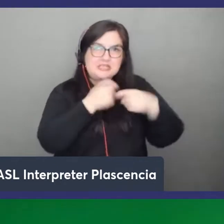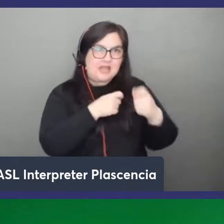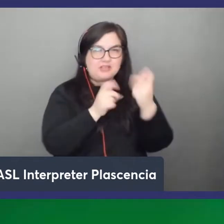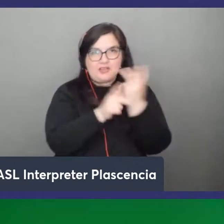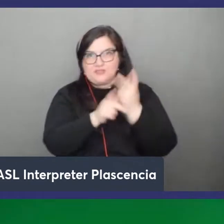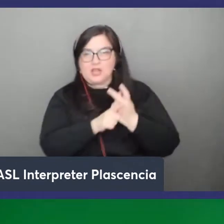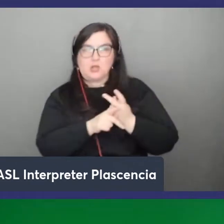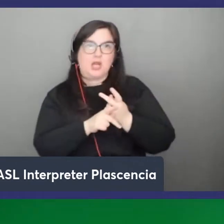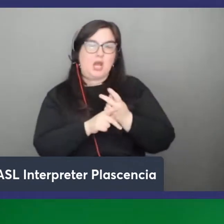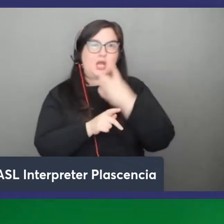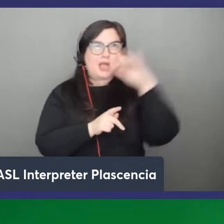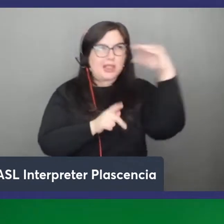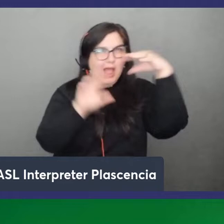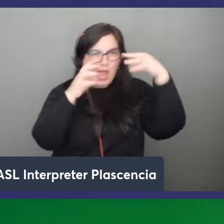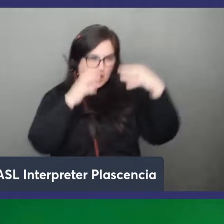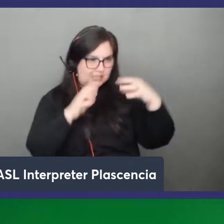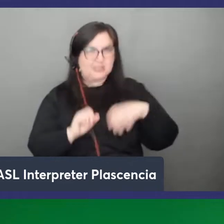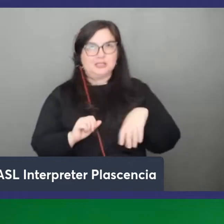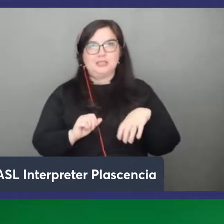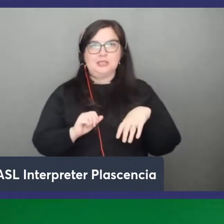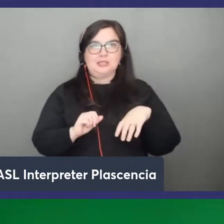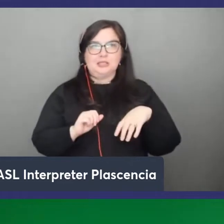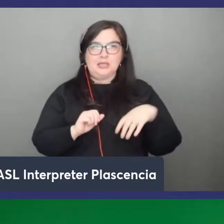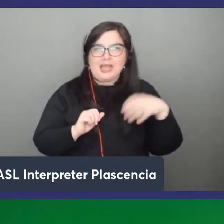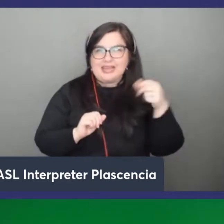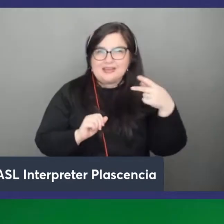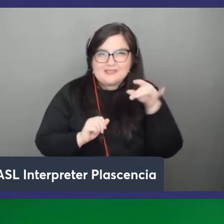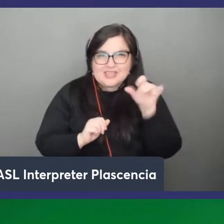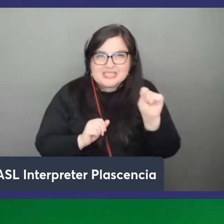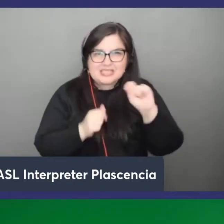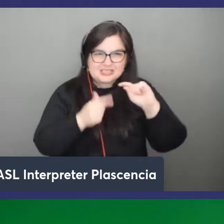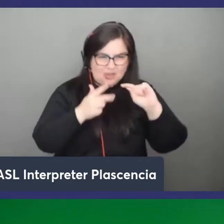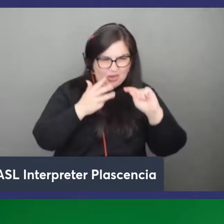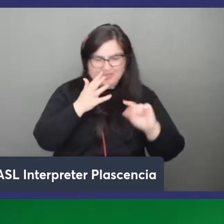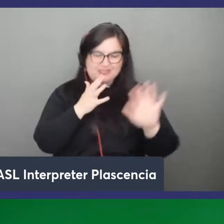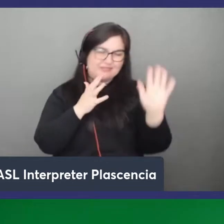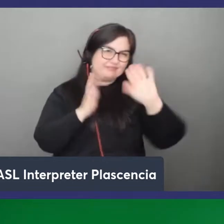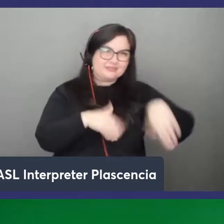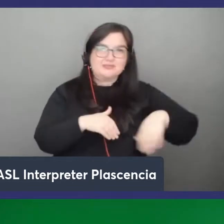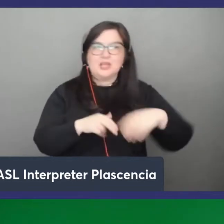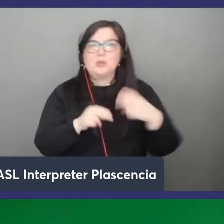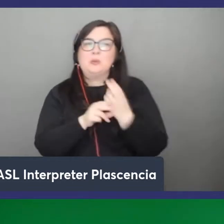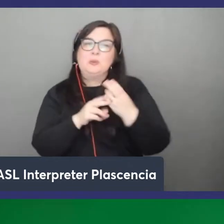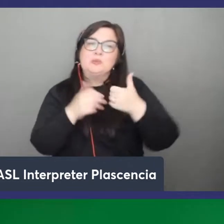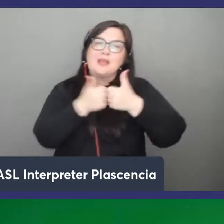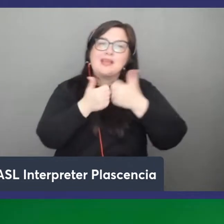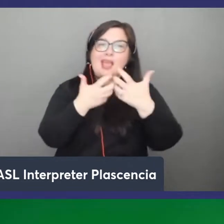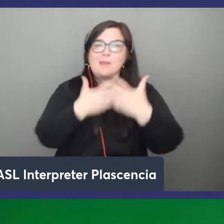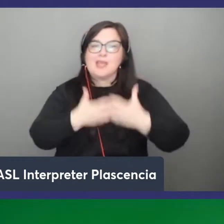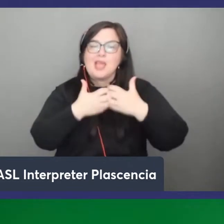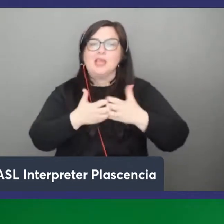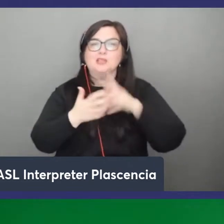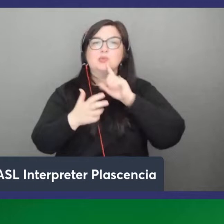to figure out physics, how to figure out some of these things, they use these game engines to kind of like build on top of it.